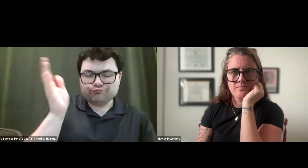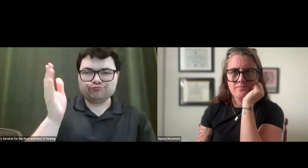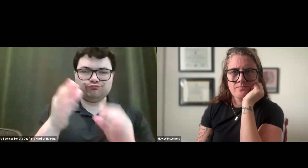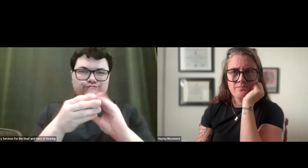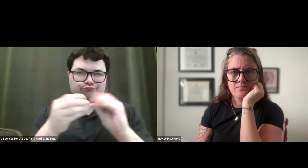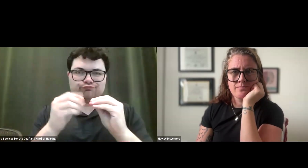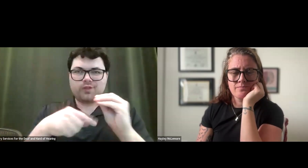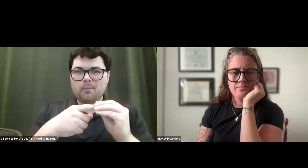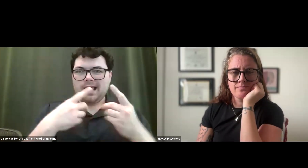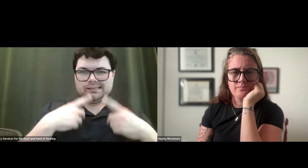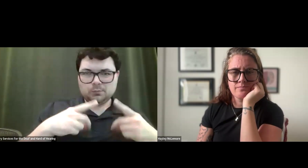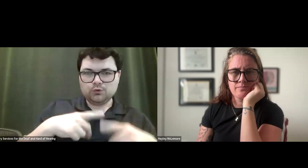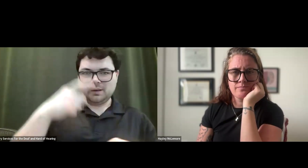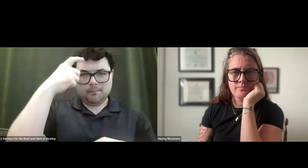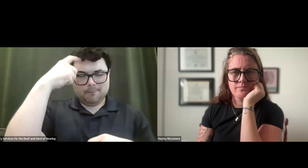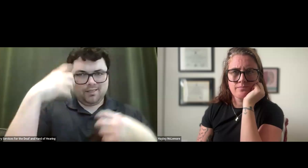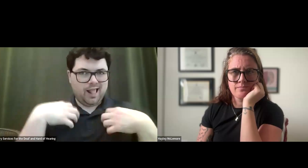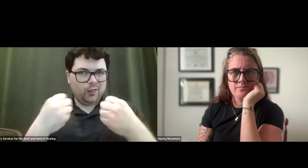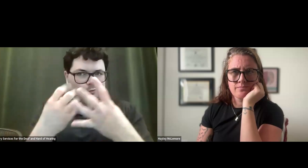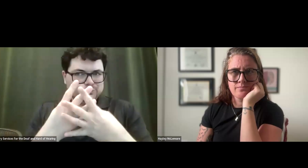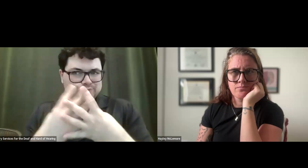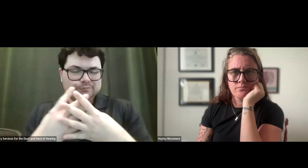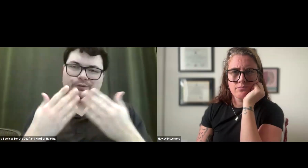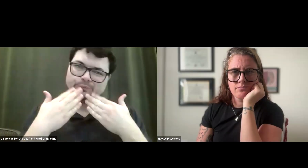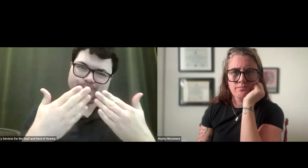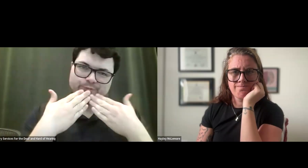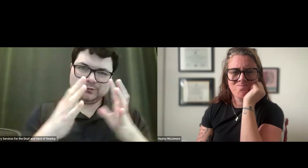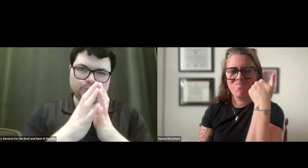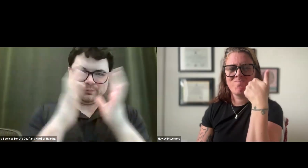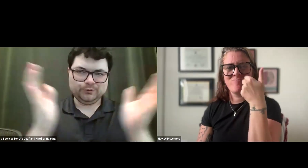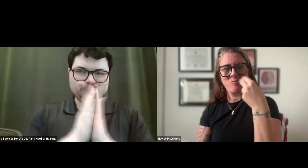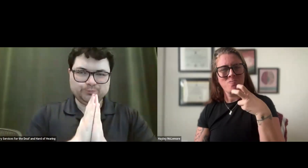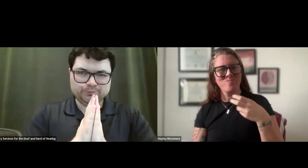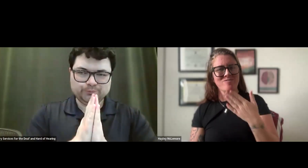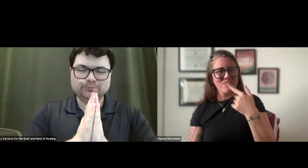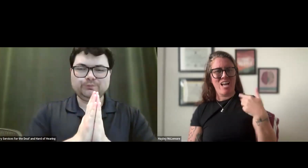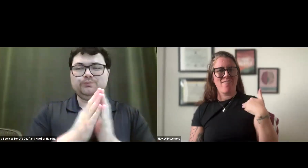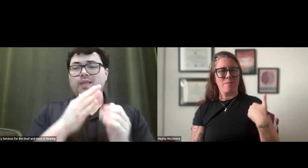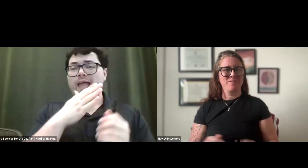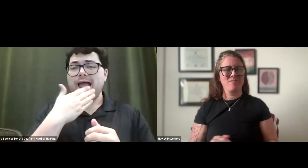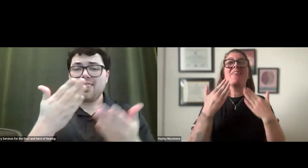to come here and present to us and telling us about depression and mental health screening. So thank you so much.